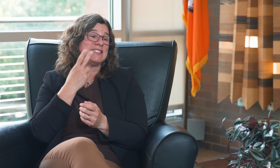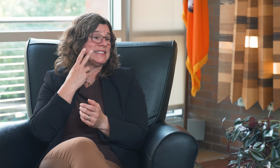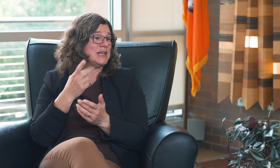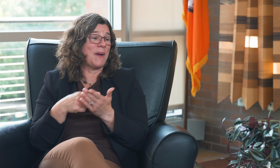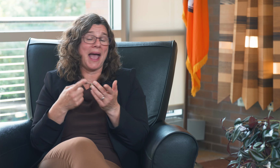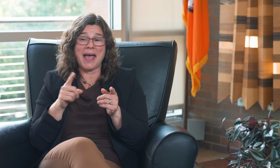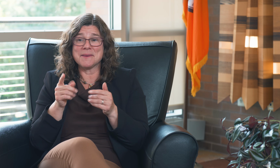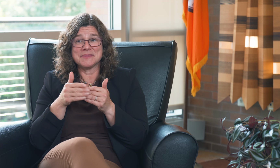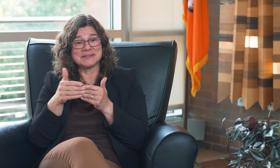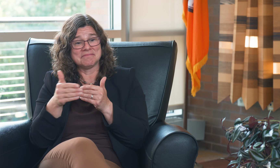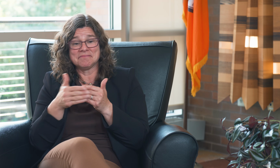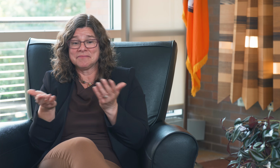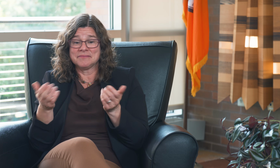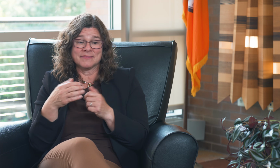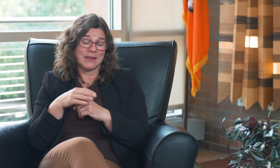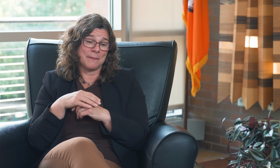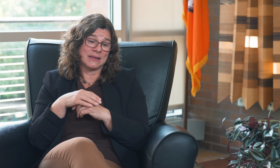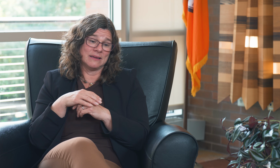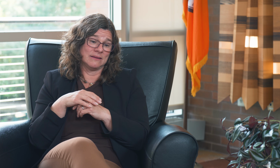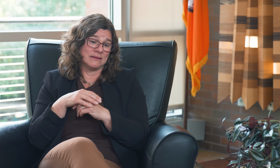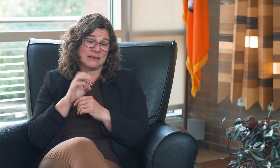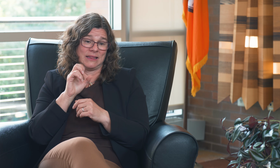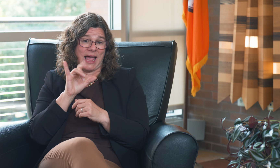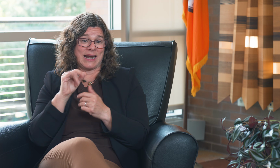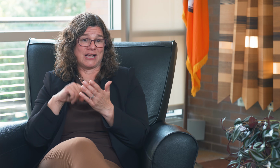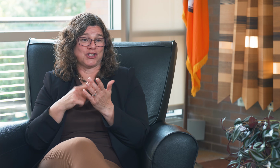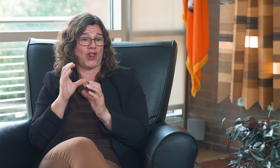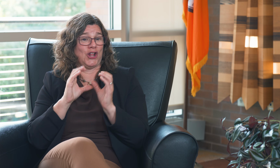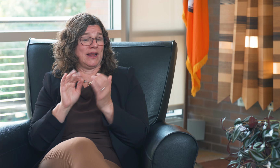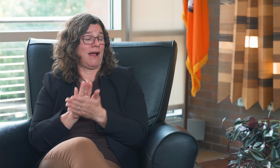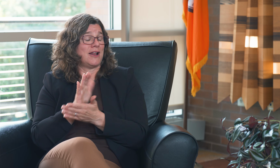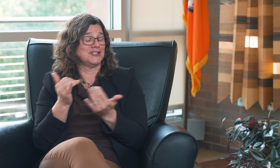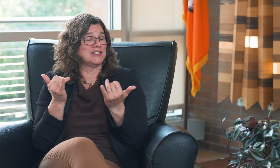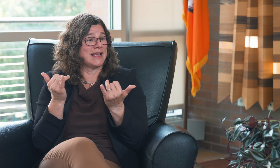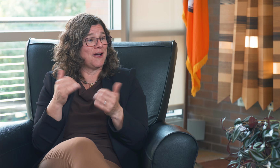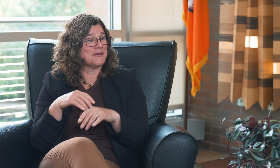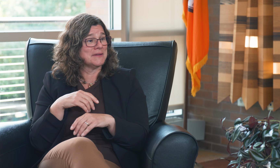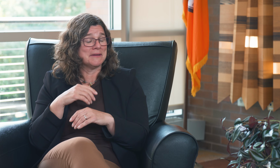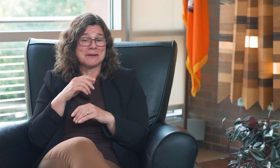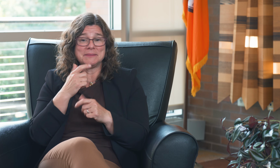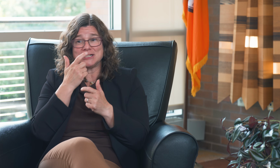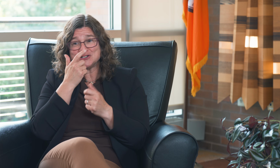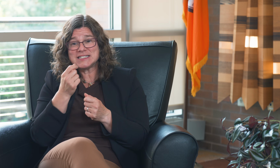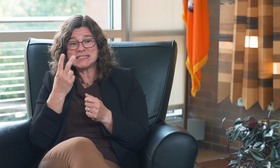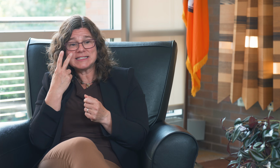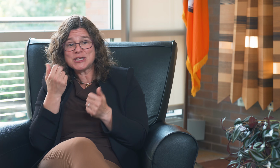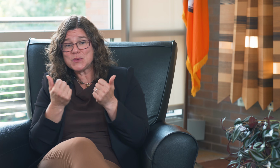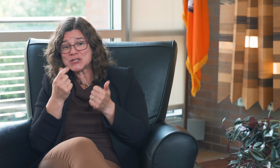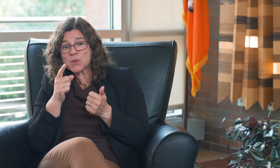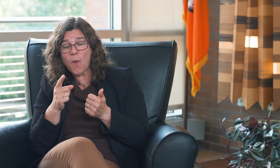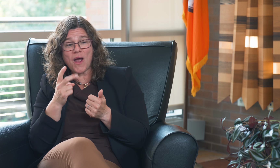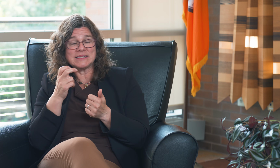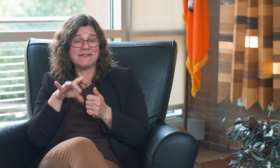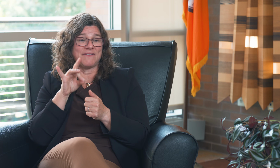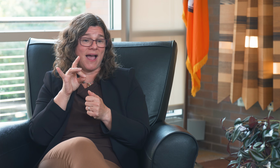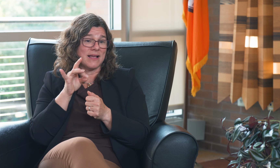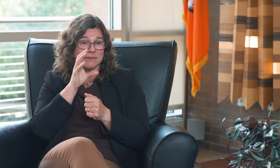So I'll be curious to see what happens in the coming years. Eli has started looking at colleges now, and I'll be interested to see